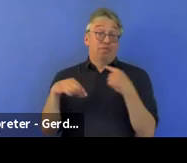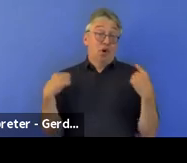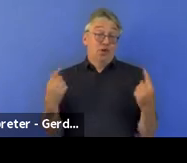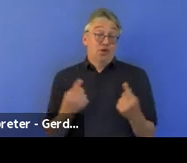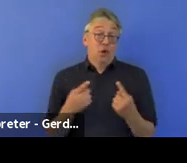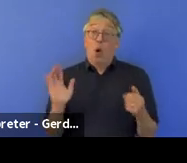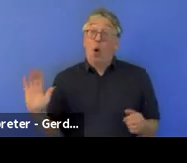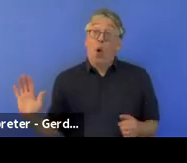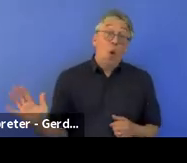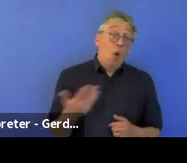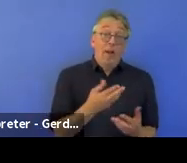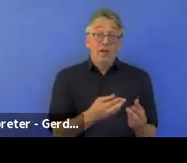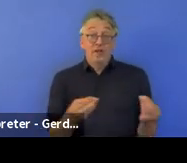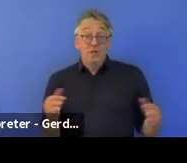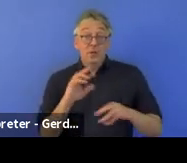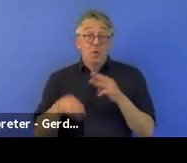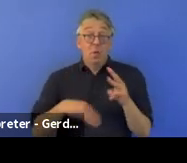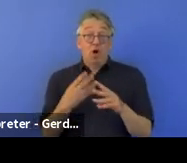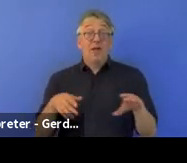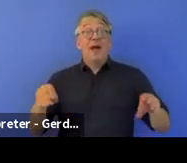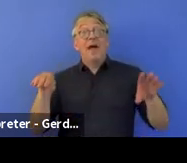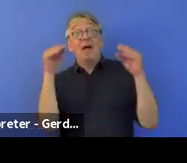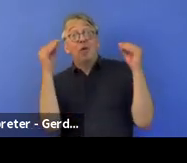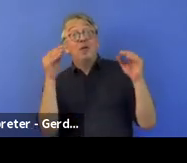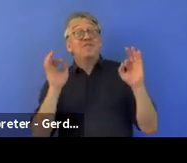COVID-19 pandemic really has rolled back the progress we have made on the